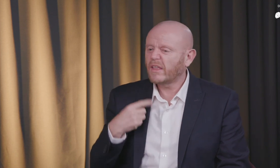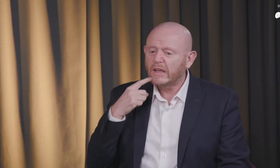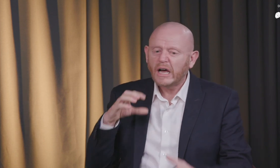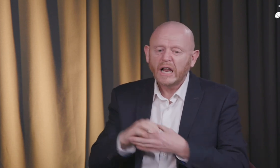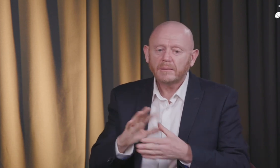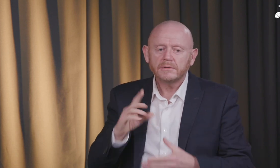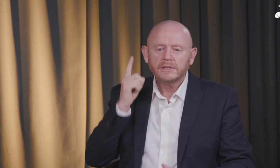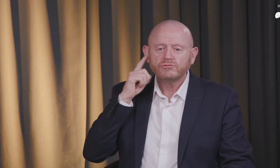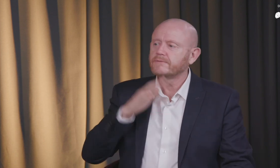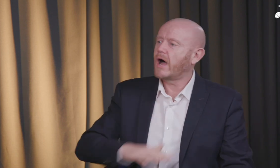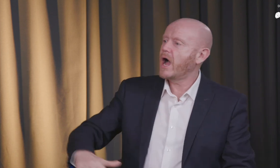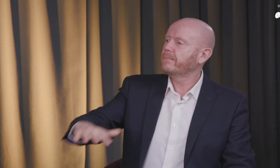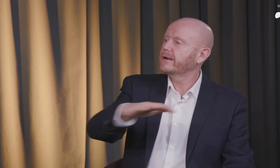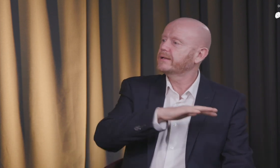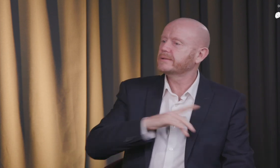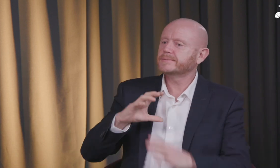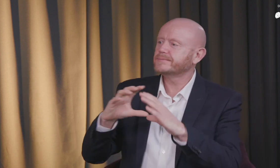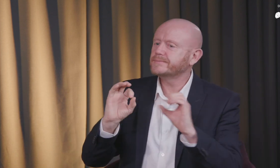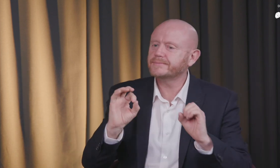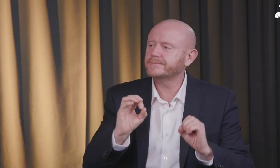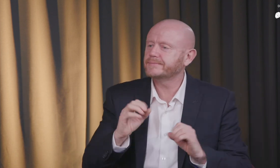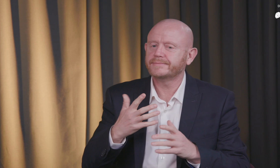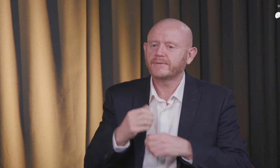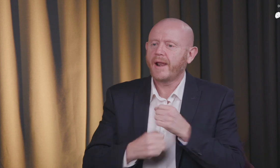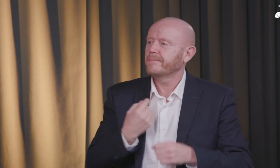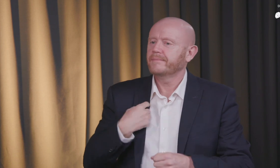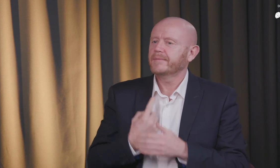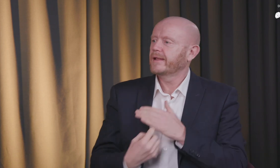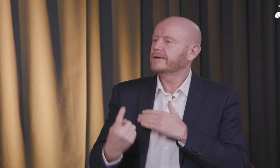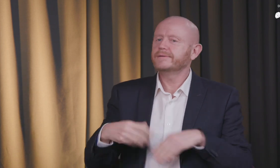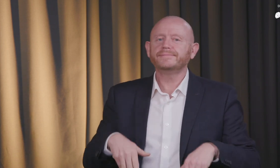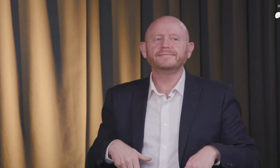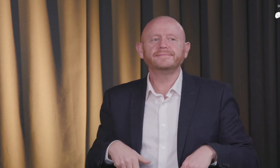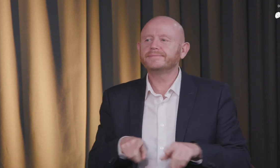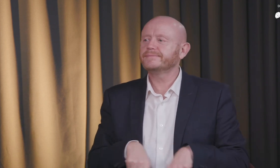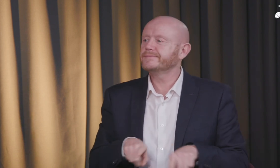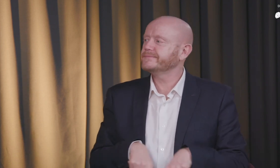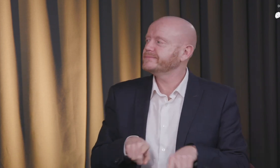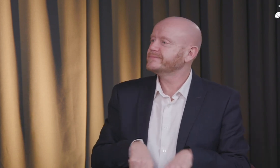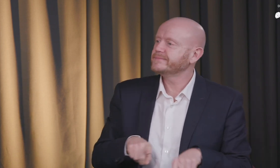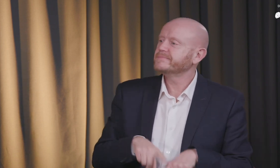I think it’s linked to having a hearing family, and not being able to communicate with them. I became quite isolated, and used to being in the same situation.